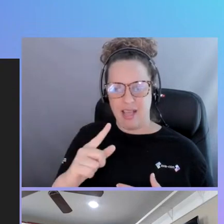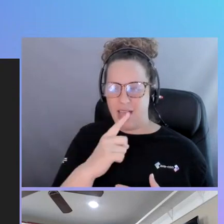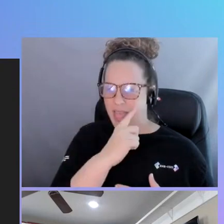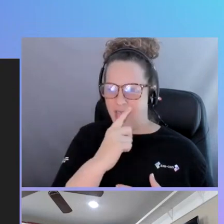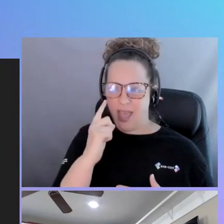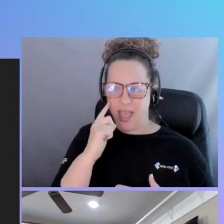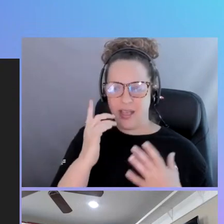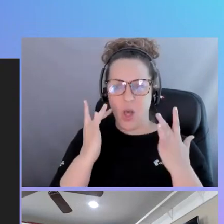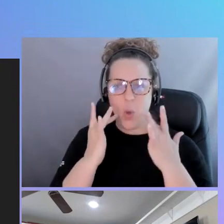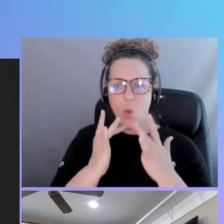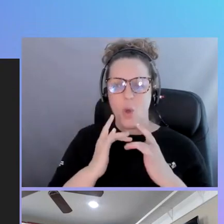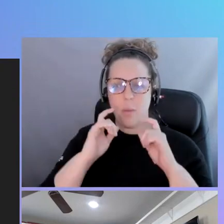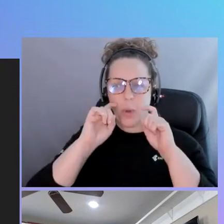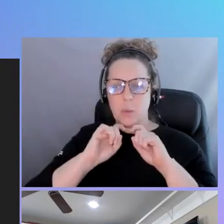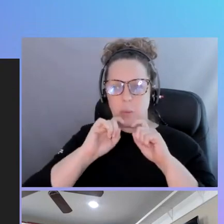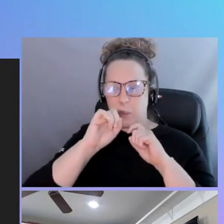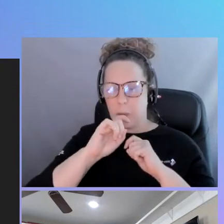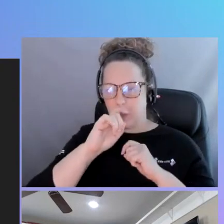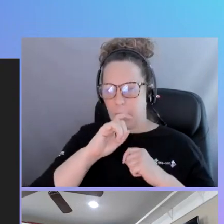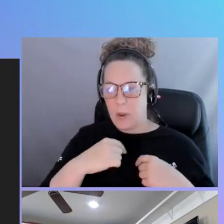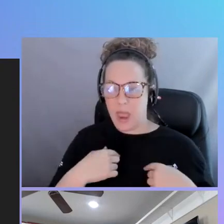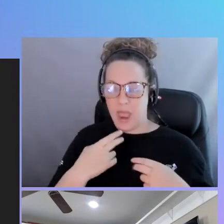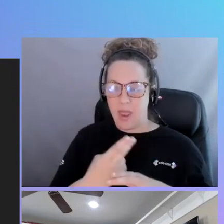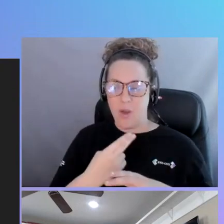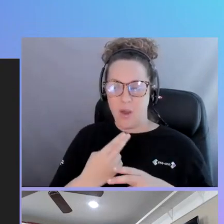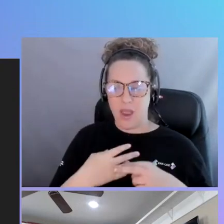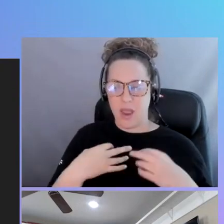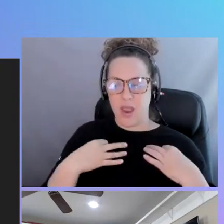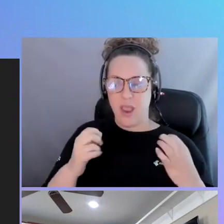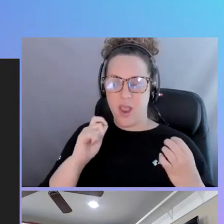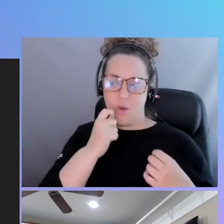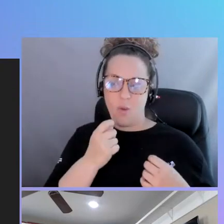facial hair. I am wearing a cool black ex-con shirt, and I'm